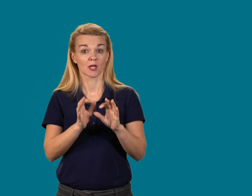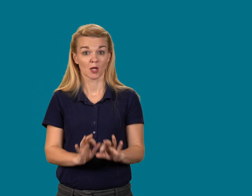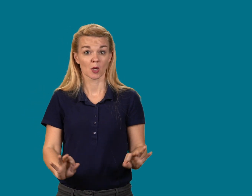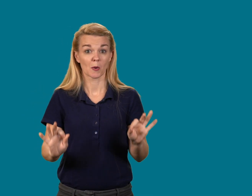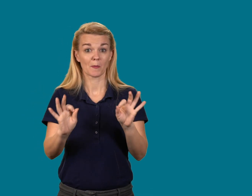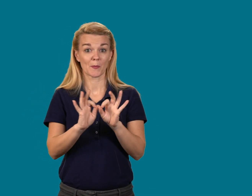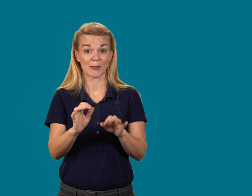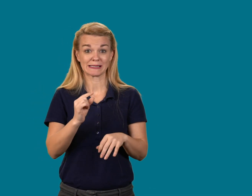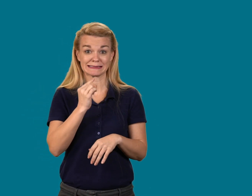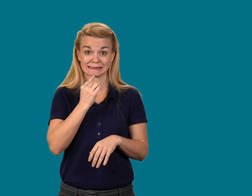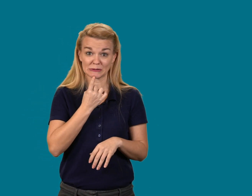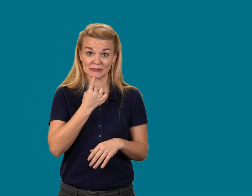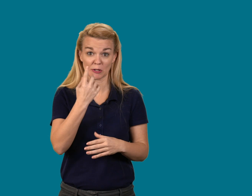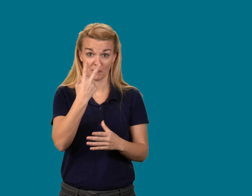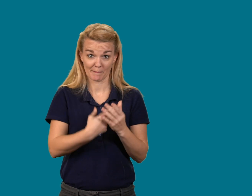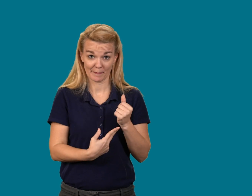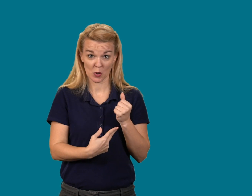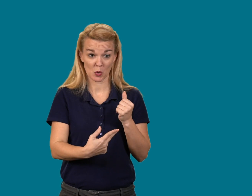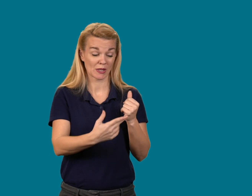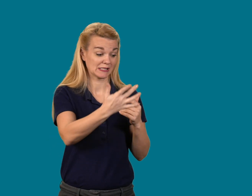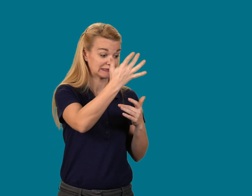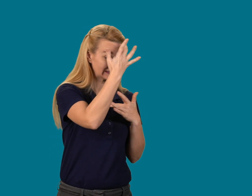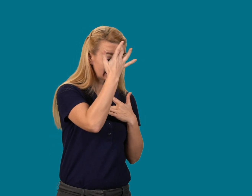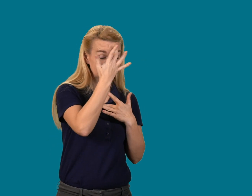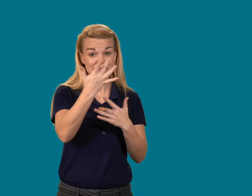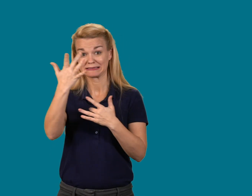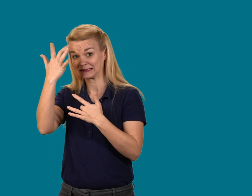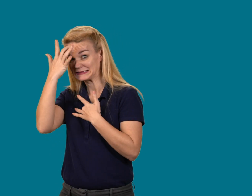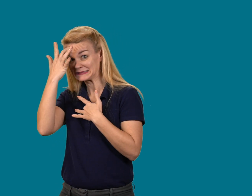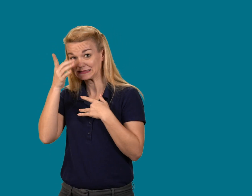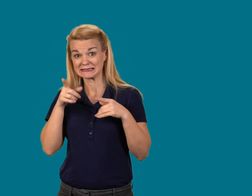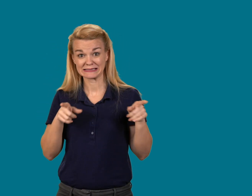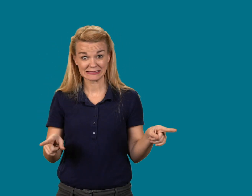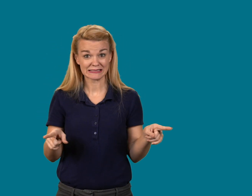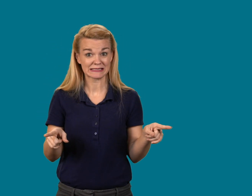It's very important that both the individual who is sick